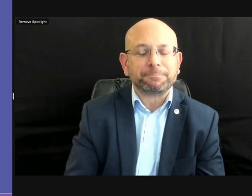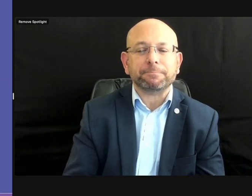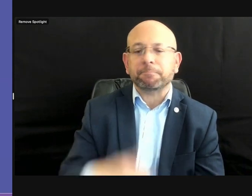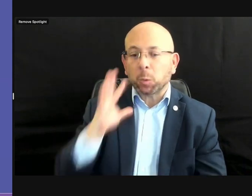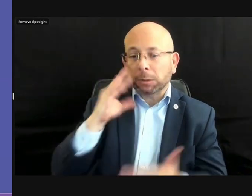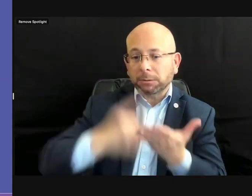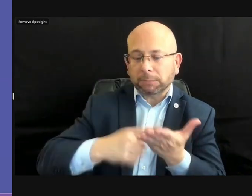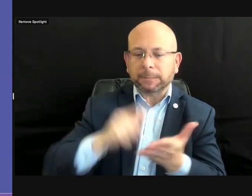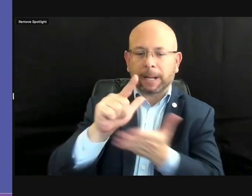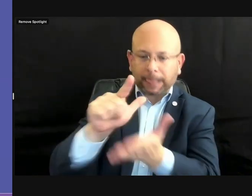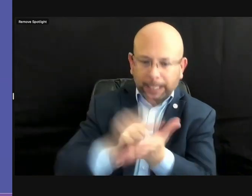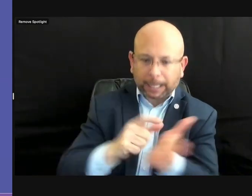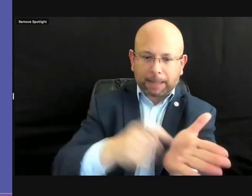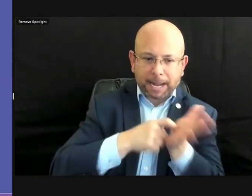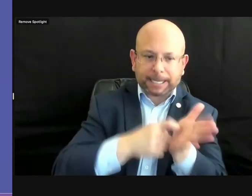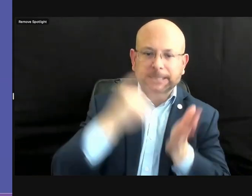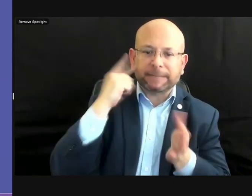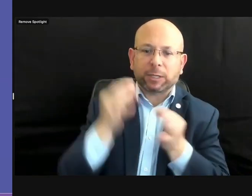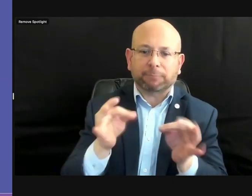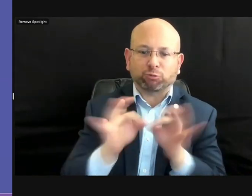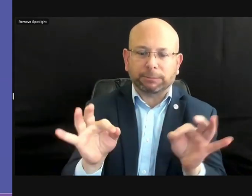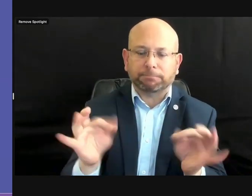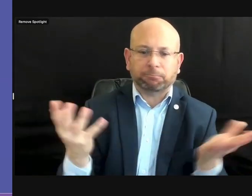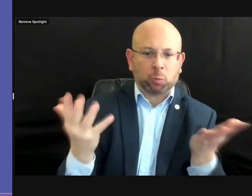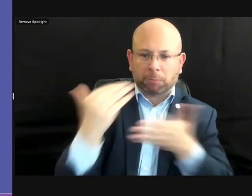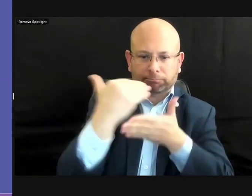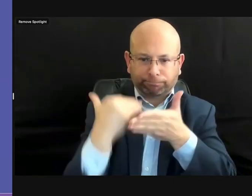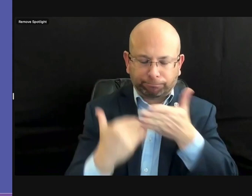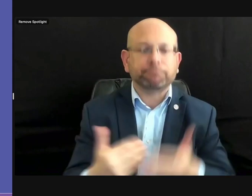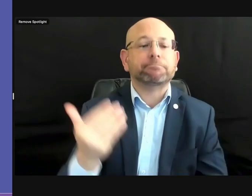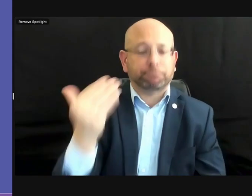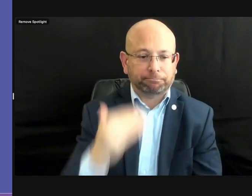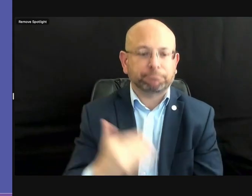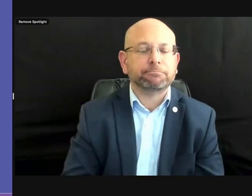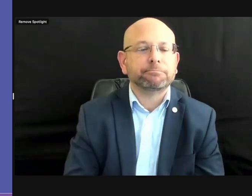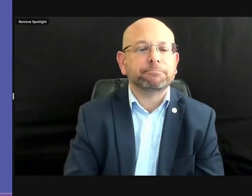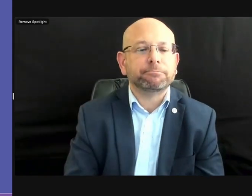We will be talking about legal mandates for captioning with a brief overview of them.